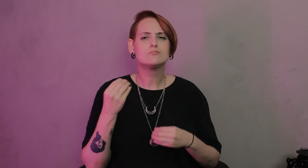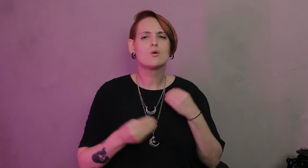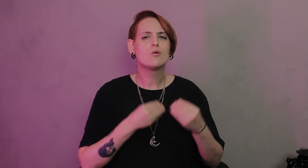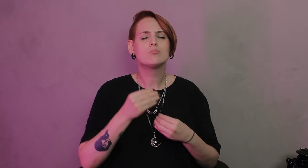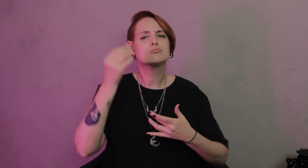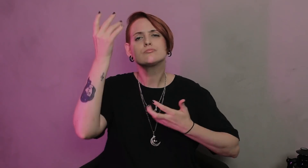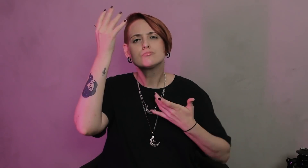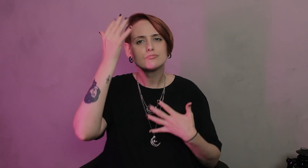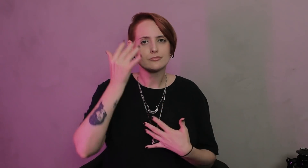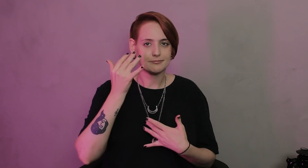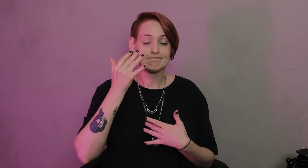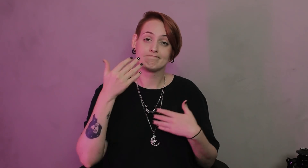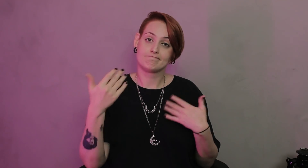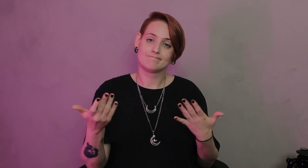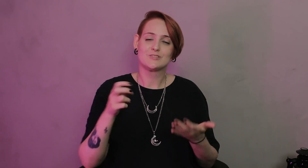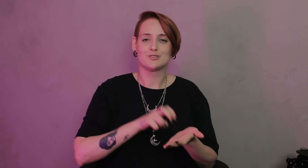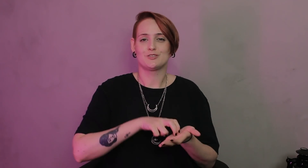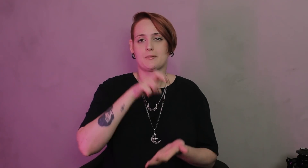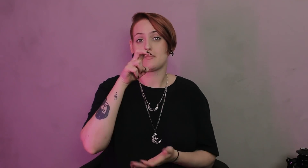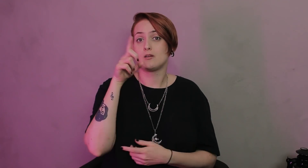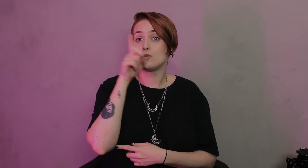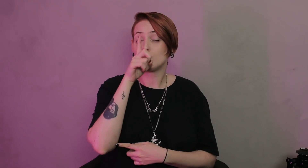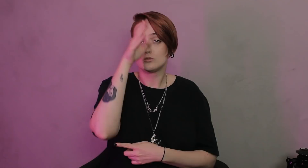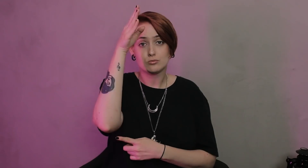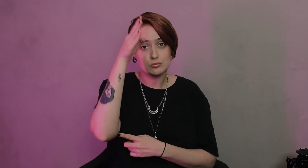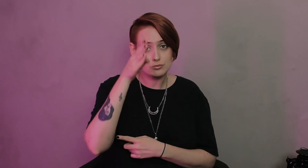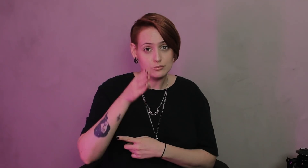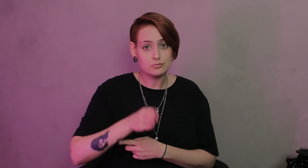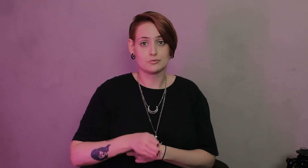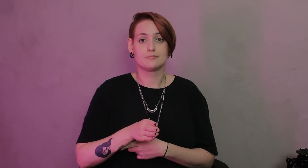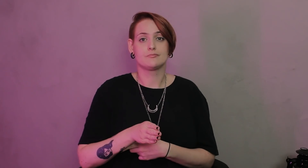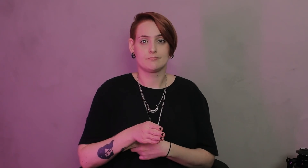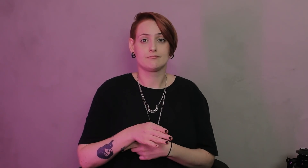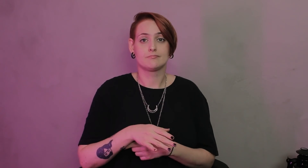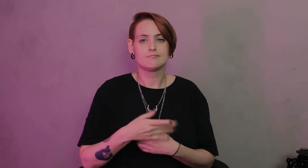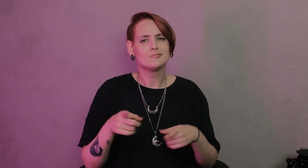They only had Sunday mornings for bathing.